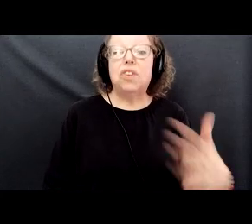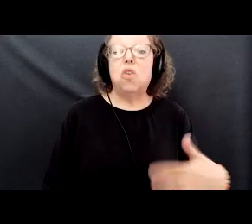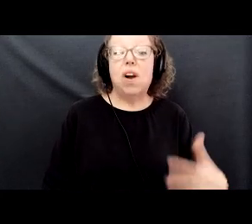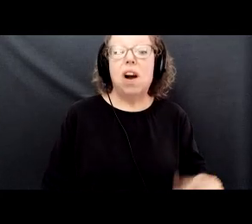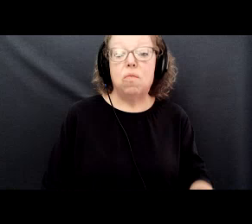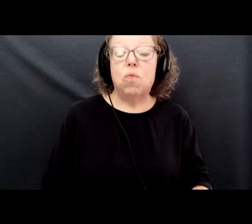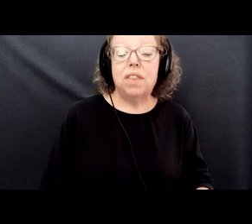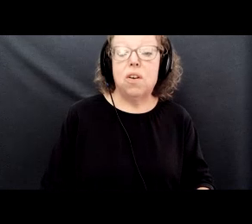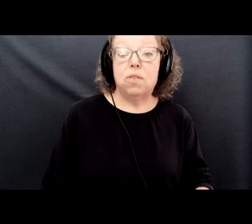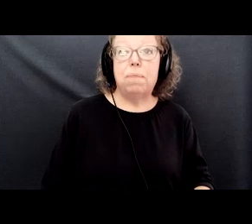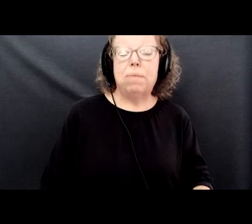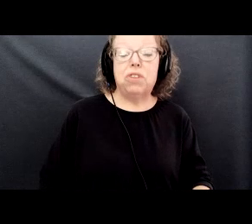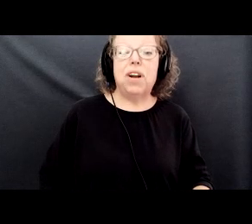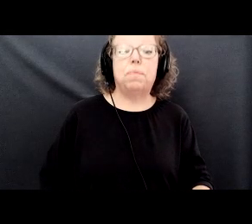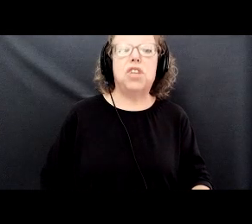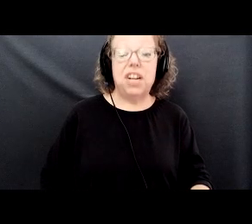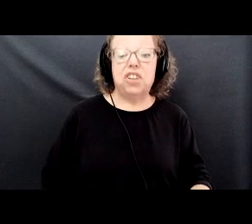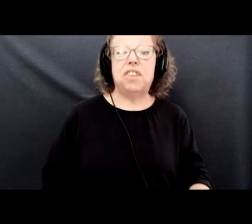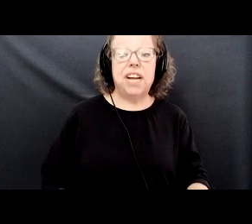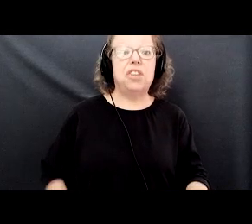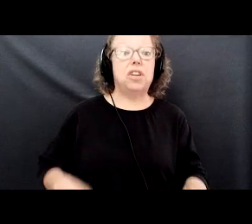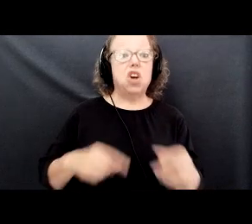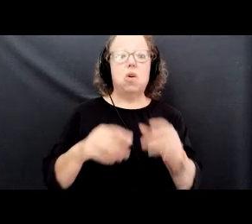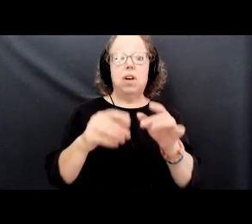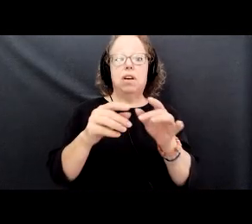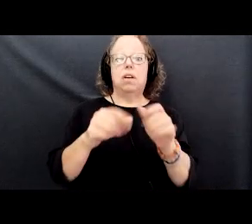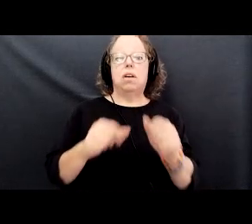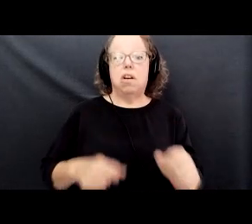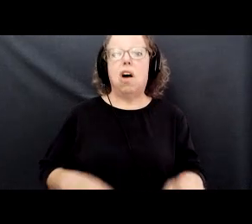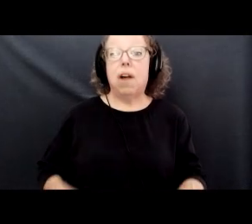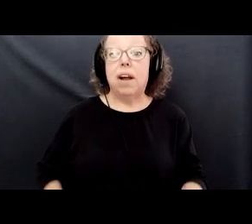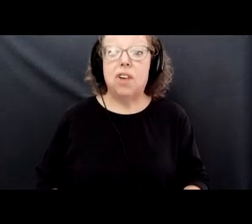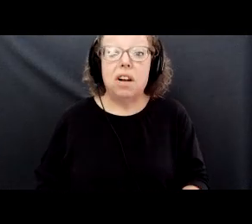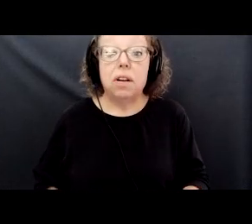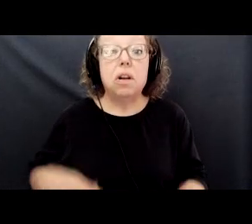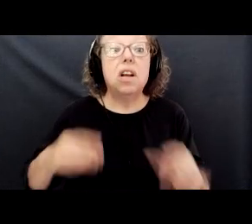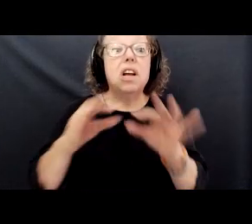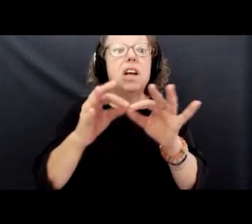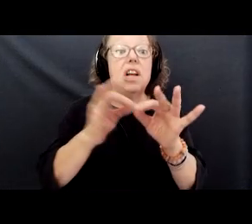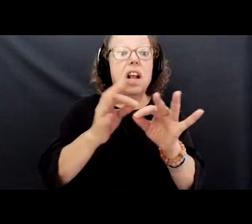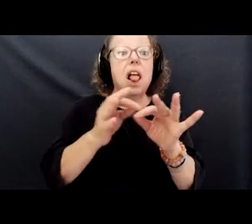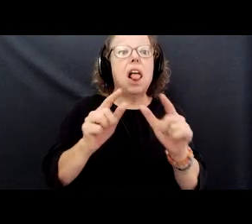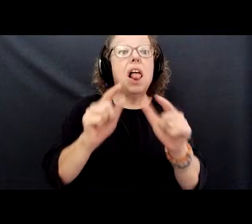what's going on with those public transportation stations and how it's going to be ADA compliant.